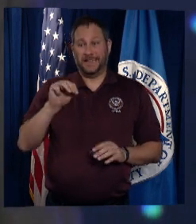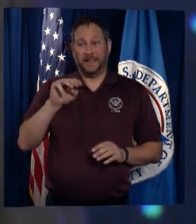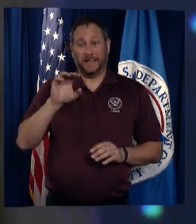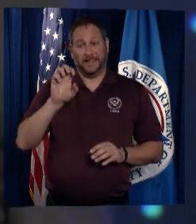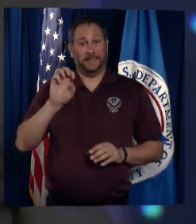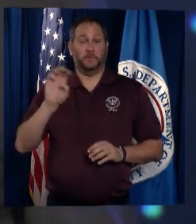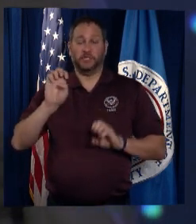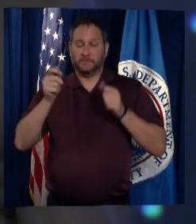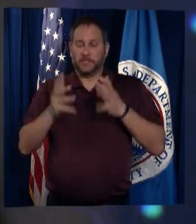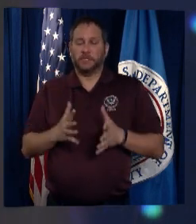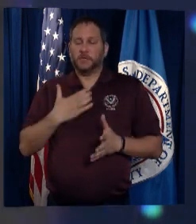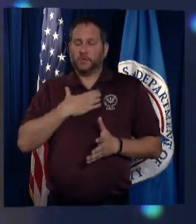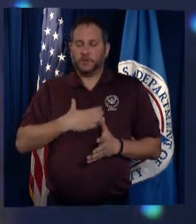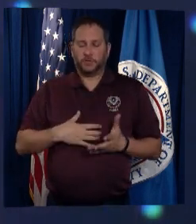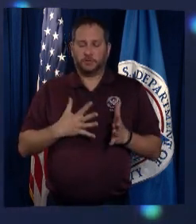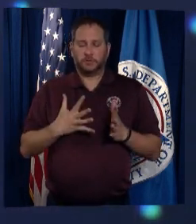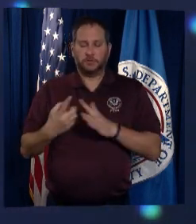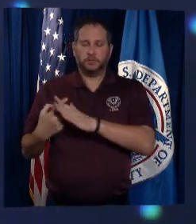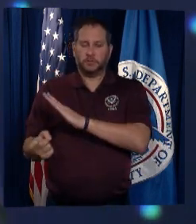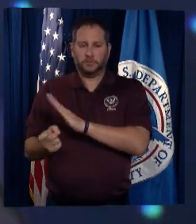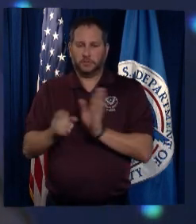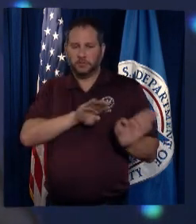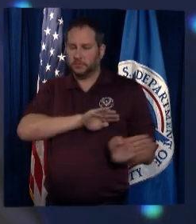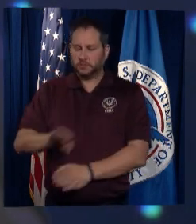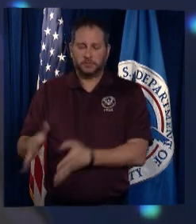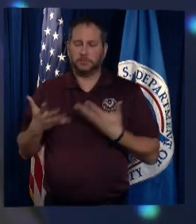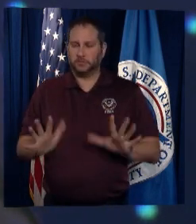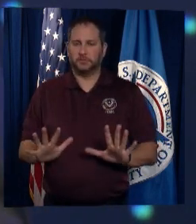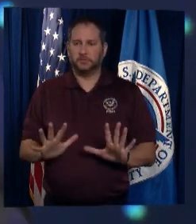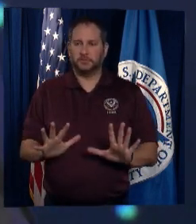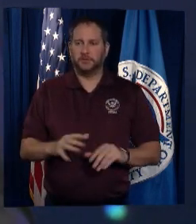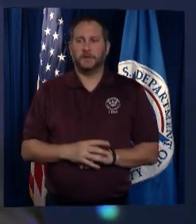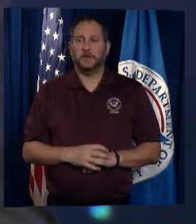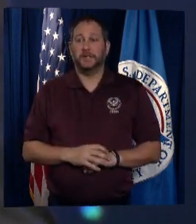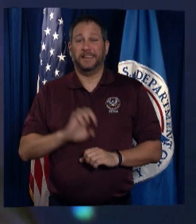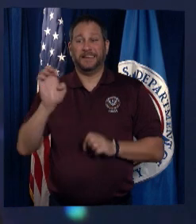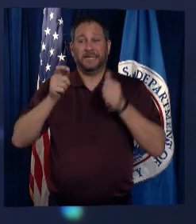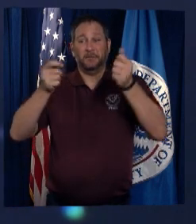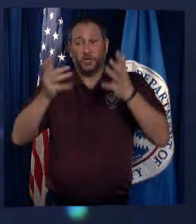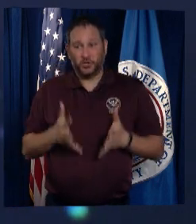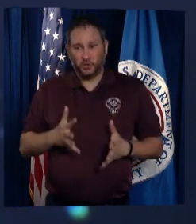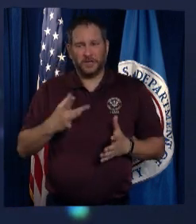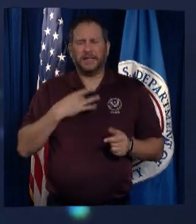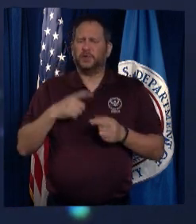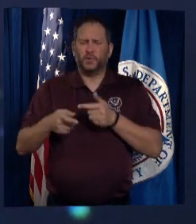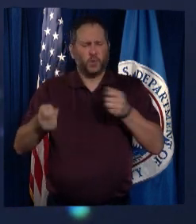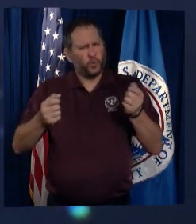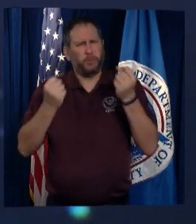disaster and the community it affects becomes fundamentally uncontrollable.